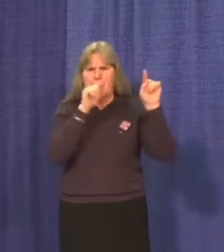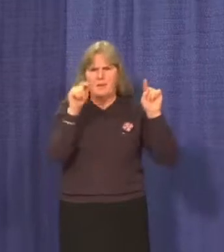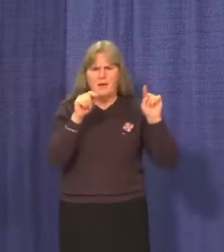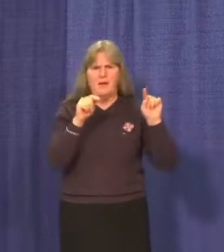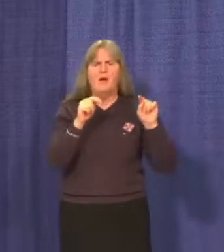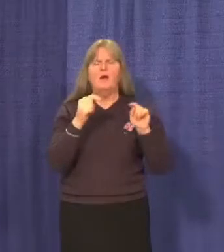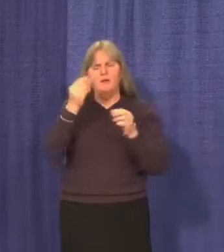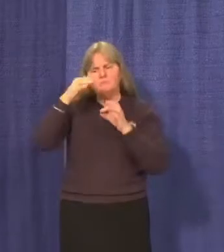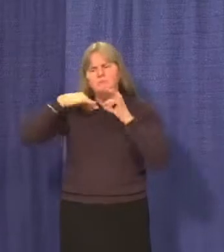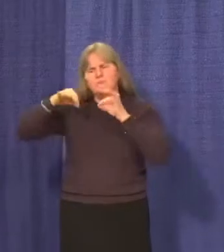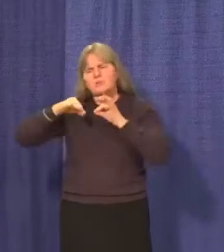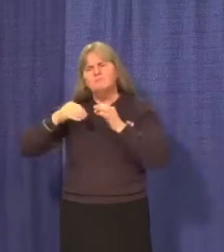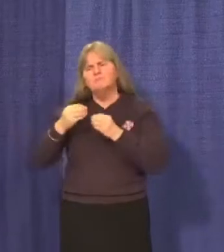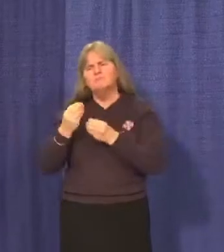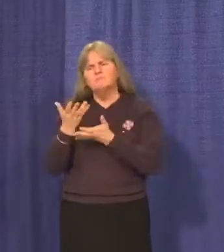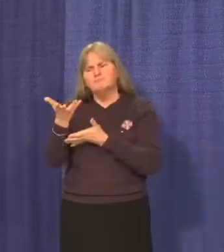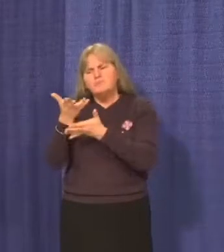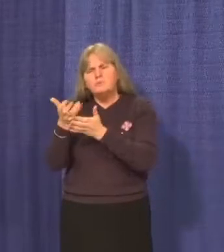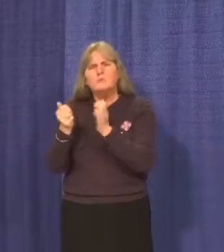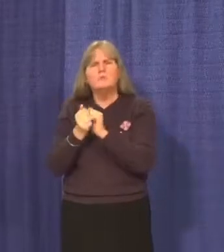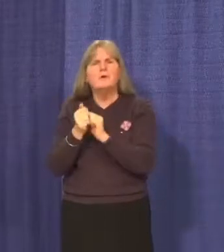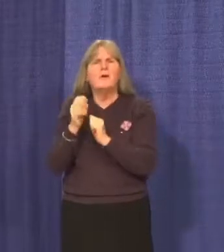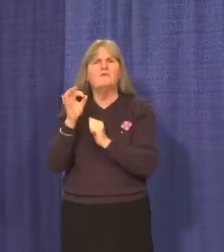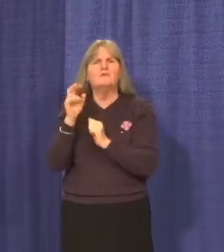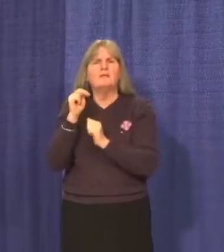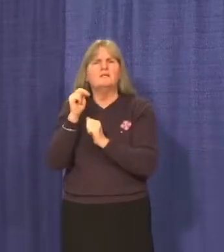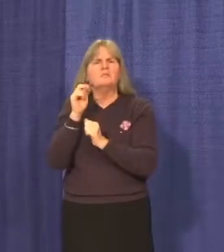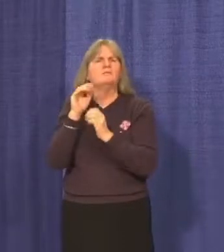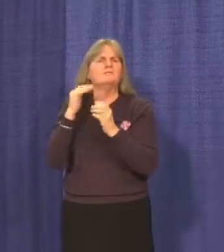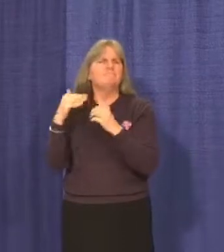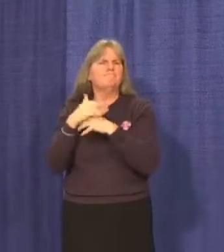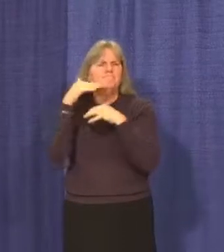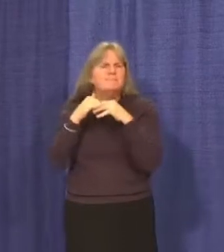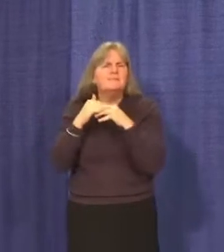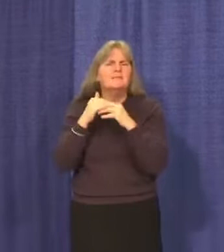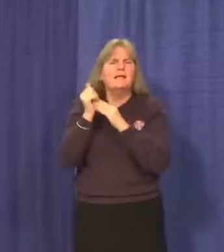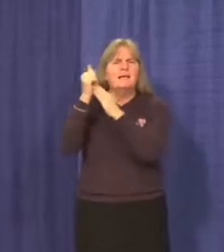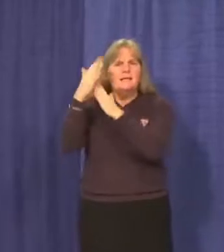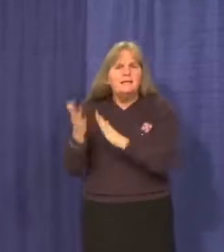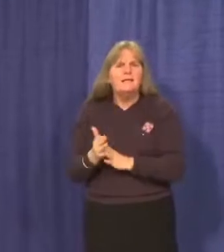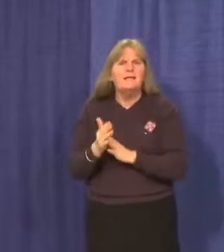to be shared with first Nations governments in mayors in the communities and will be shared